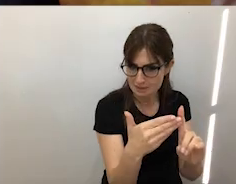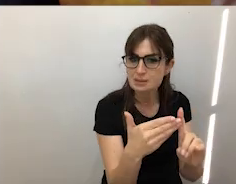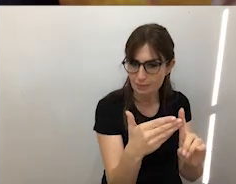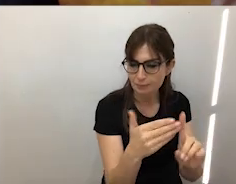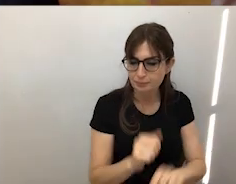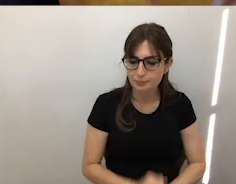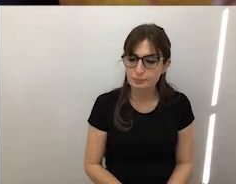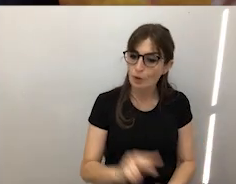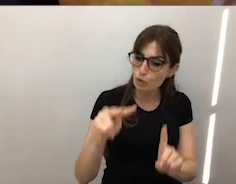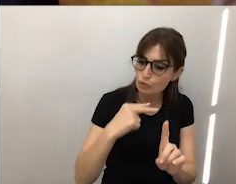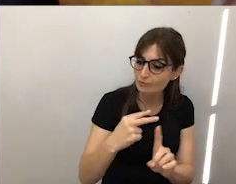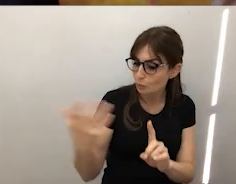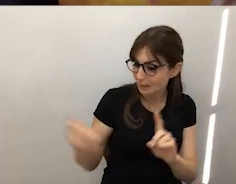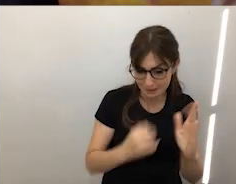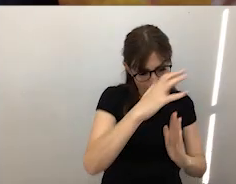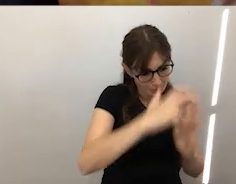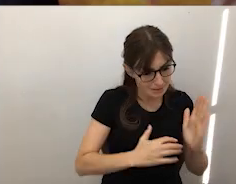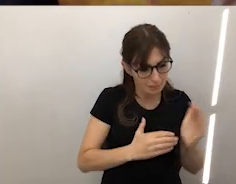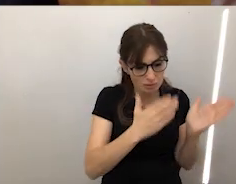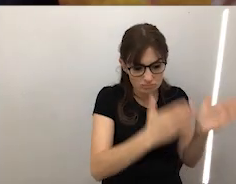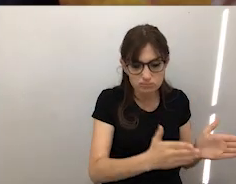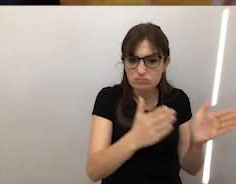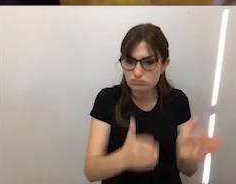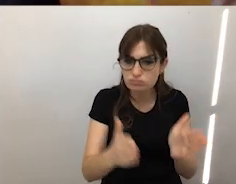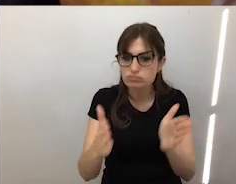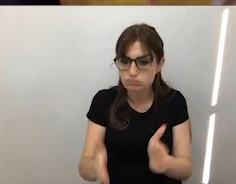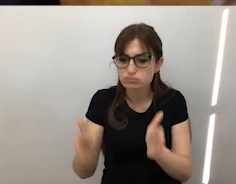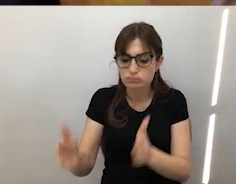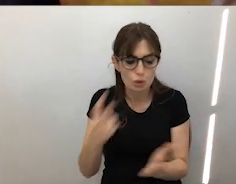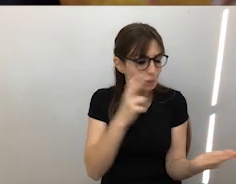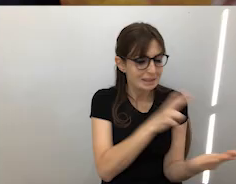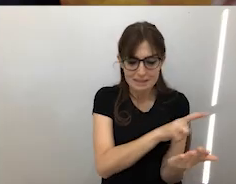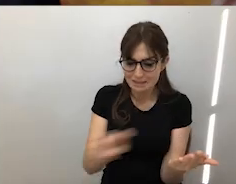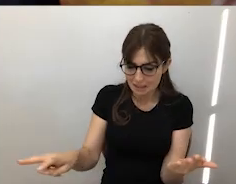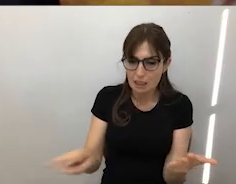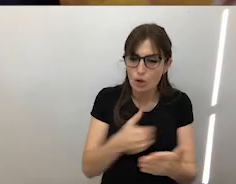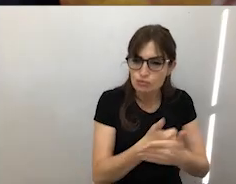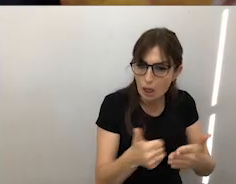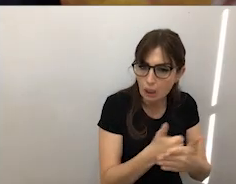By reviewing income statements over multiple periods, you're able to identify trends